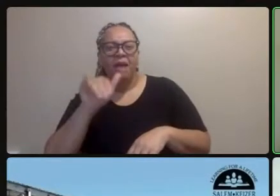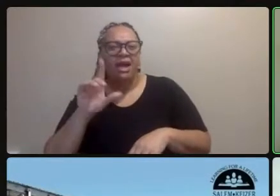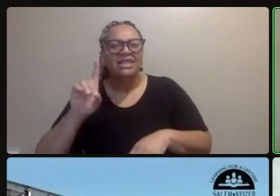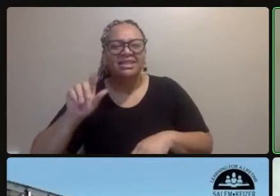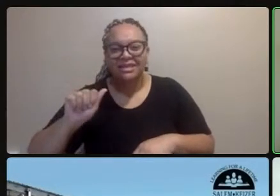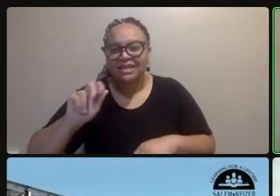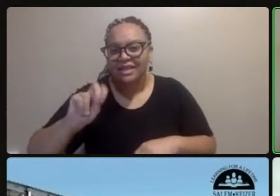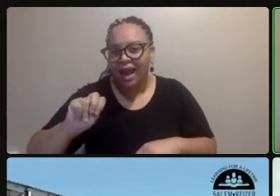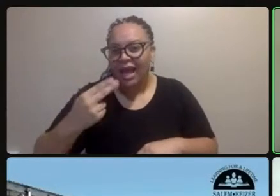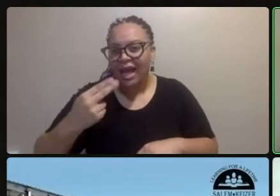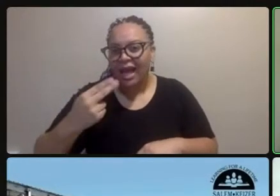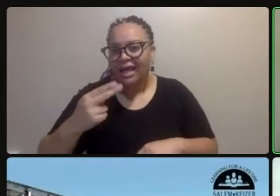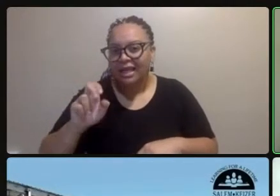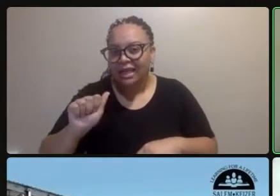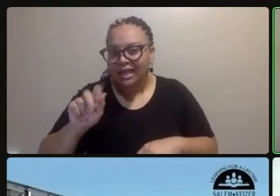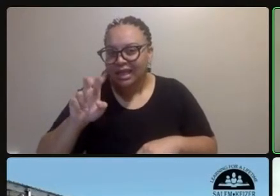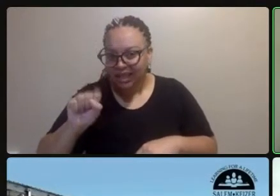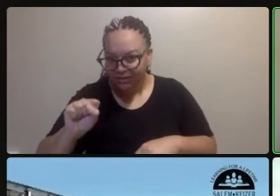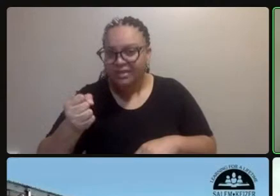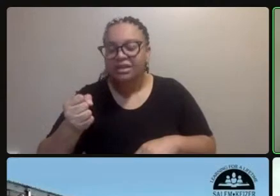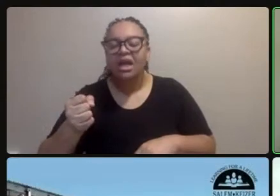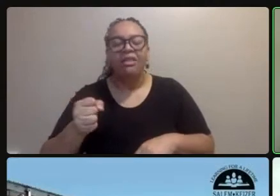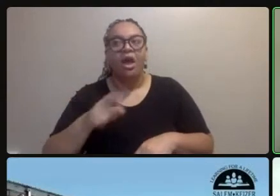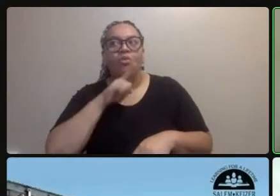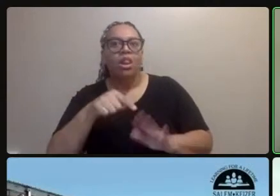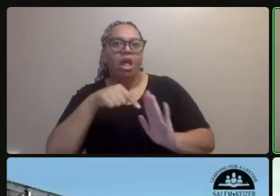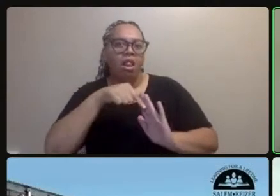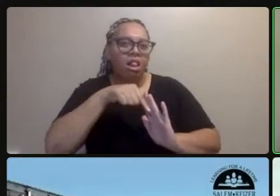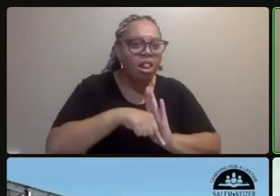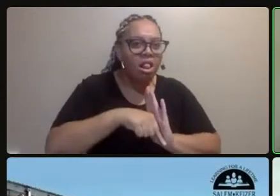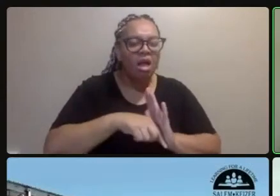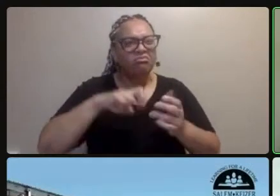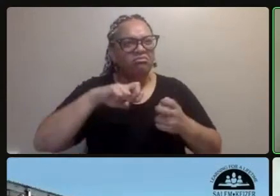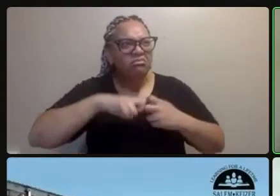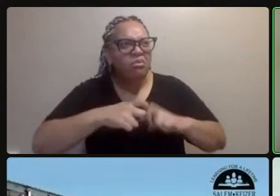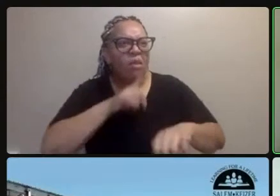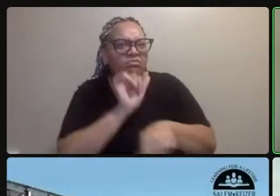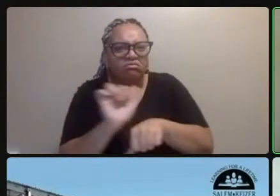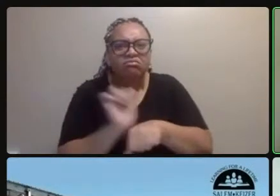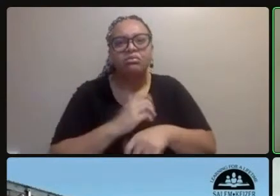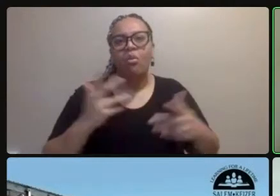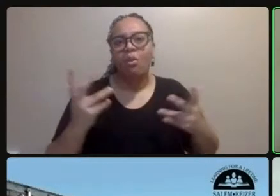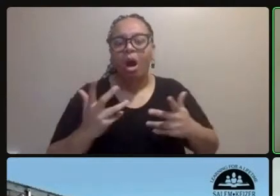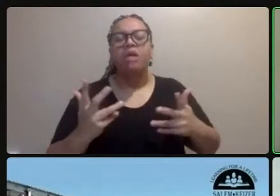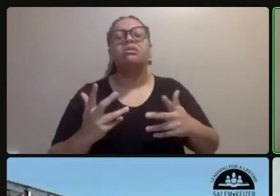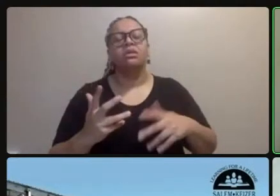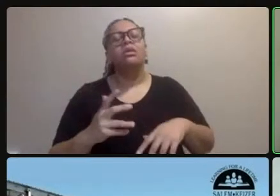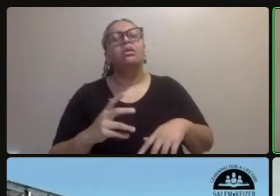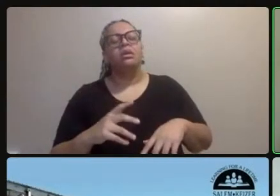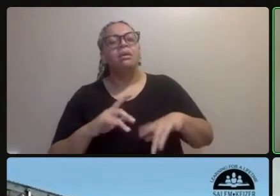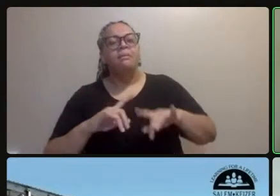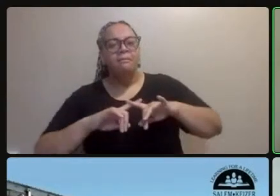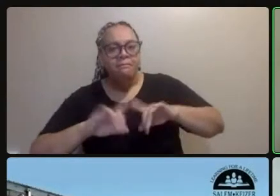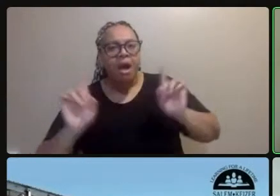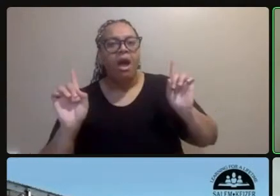LIKE TO THINK OF THIS THIS CONCEPT FROM THIS BOOK UPSTREAM